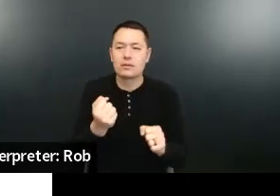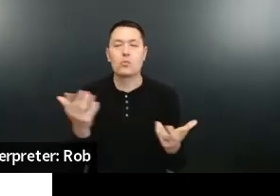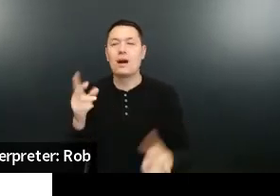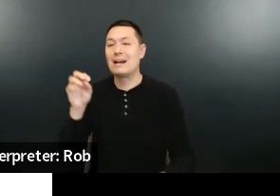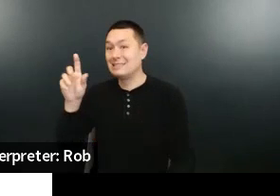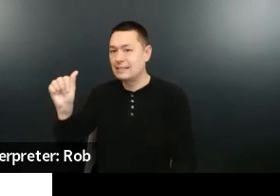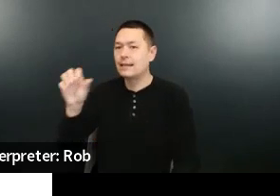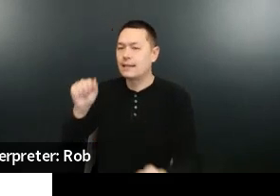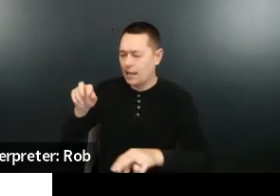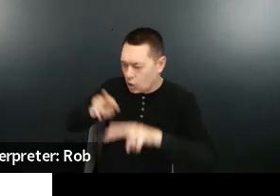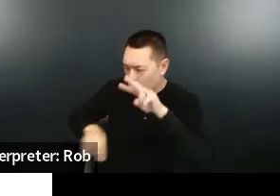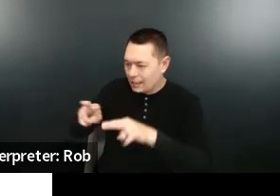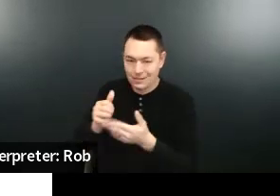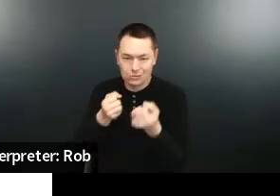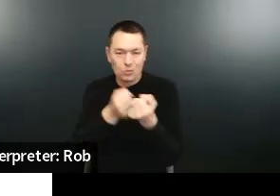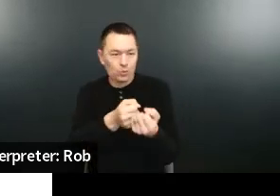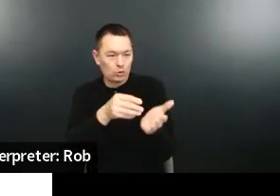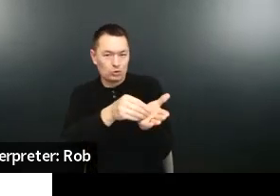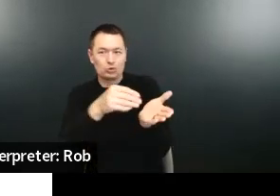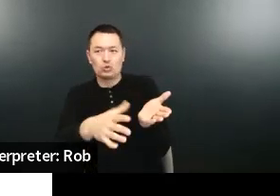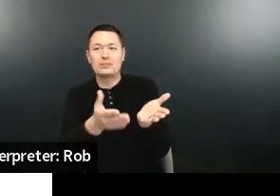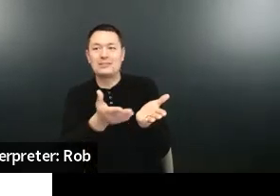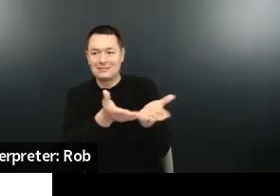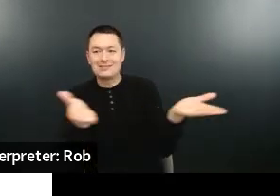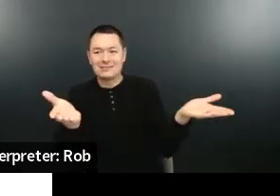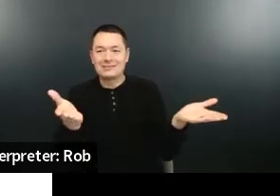at to support your students and your the work that you do?